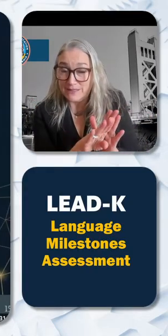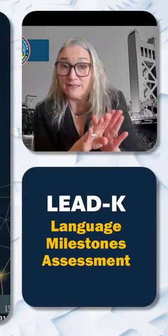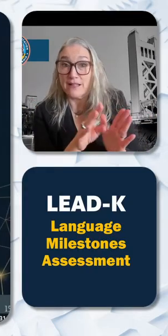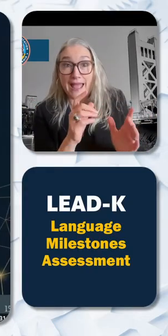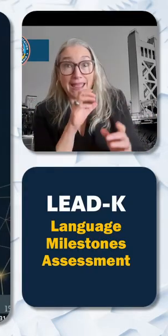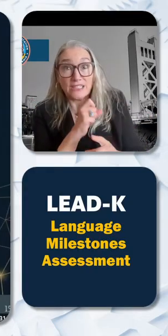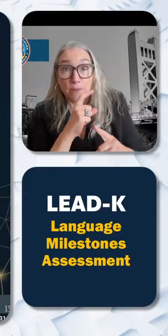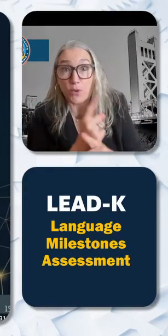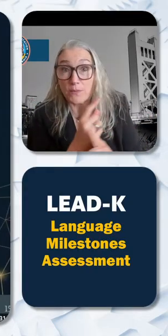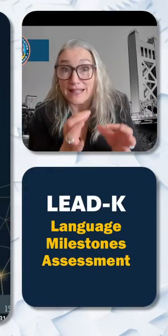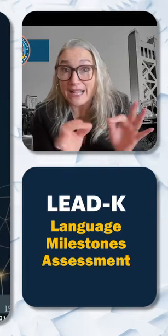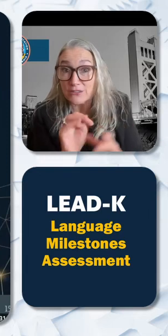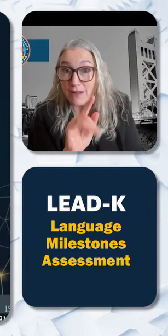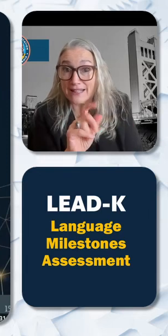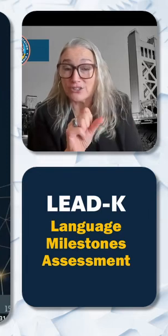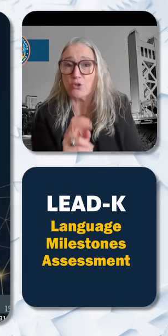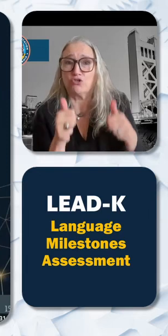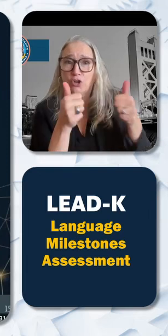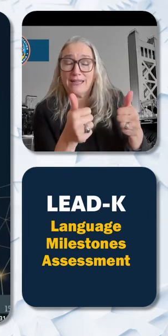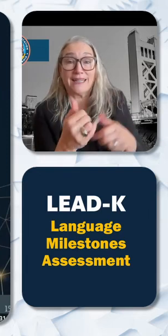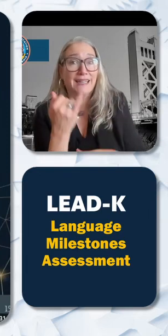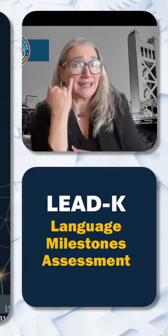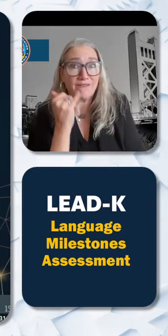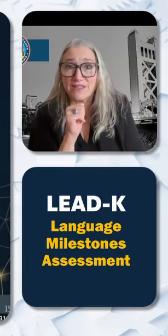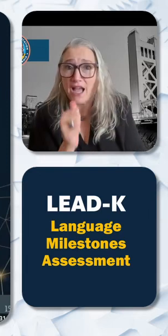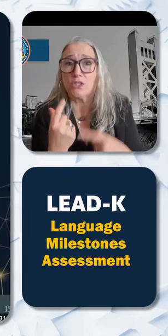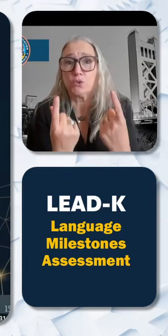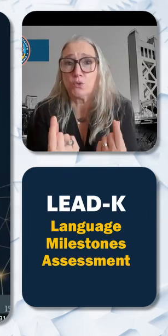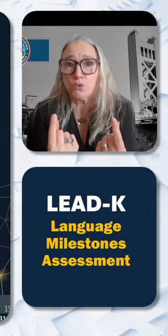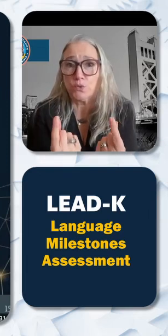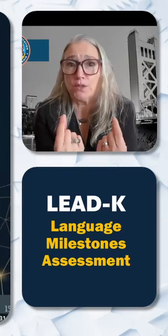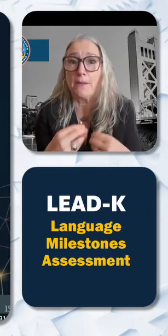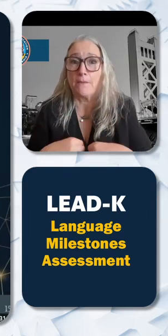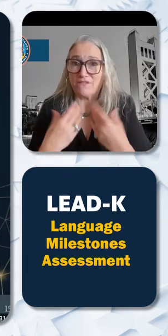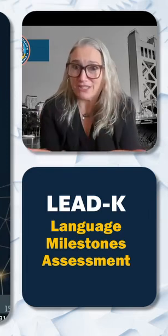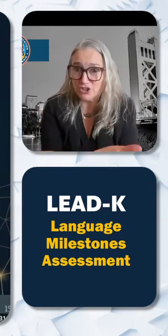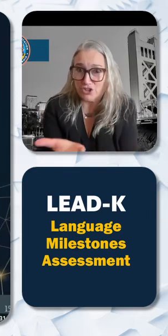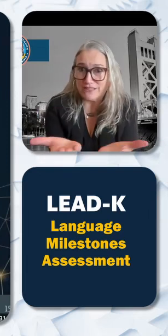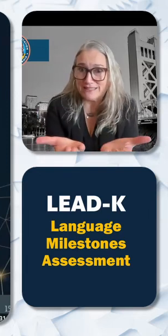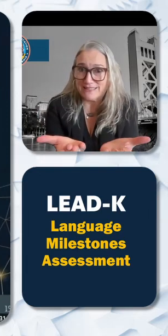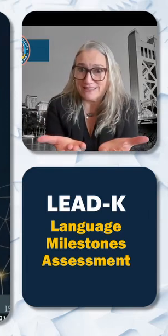Experts are able to look at the child and where they're at in their language development. If they're meeting certain language milestones,